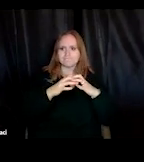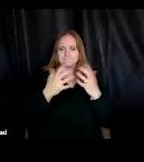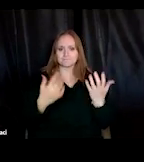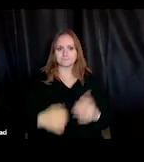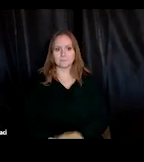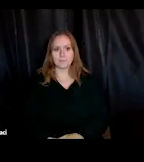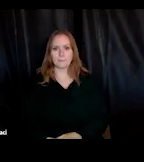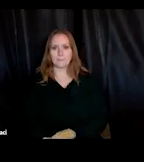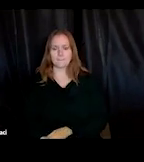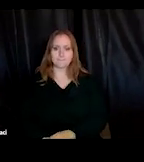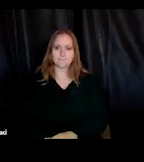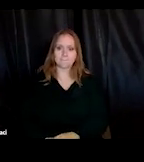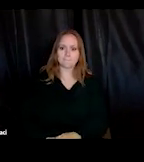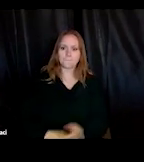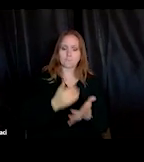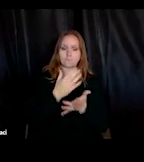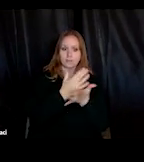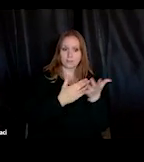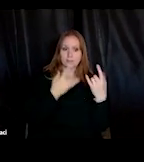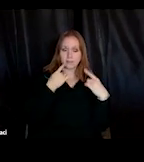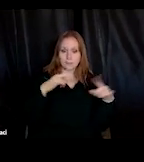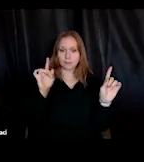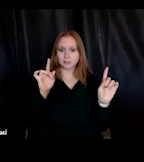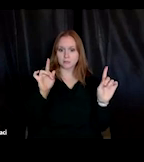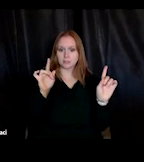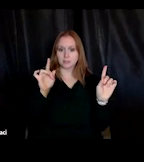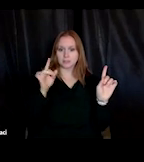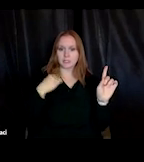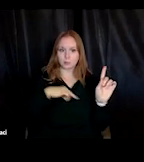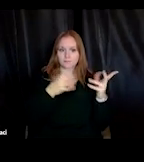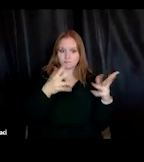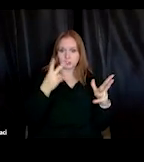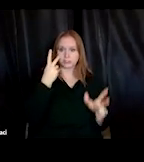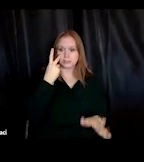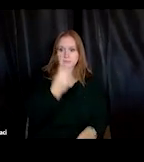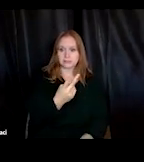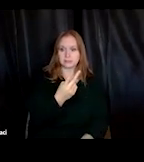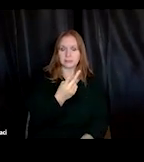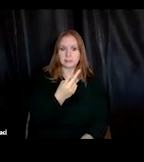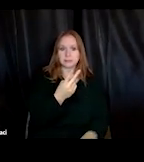And some of the accomplishments that we have seen are having local leads.